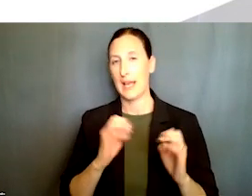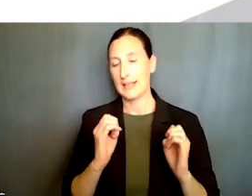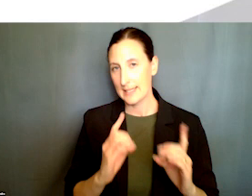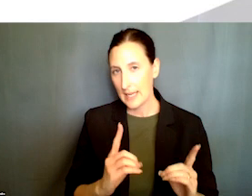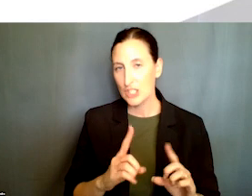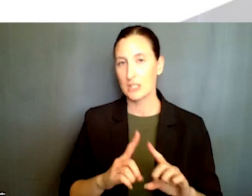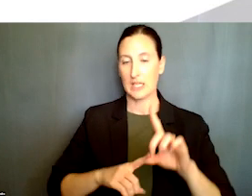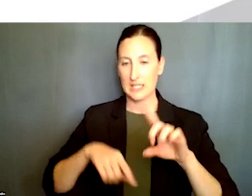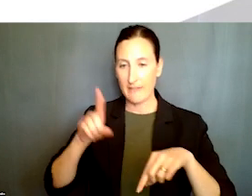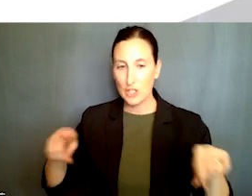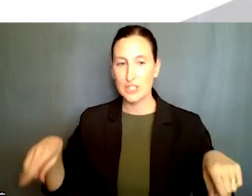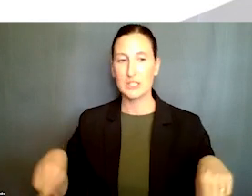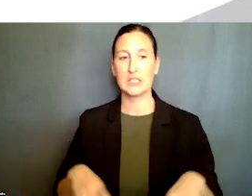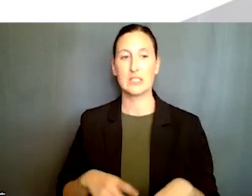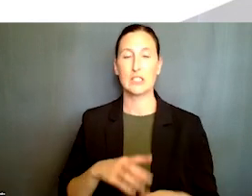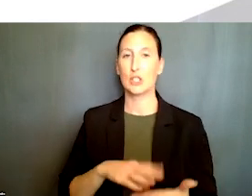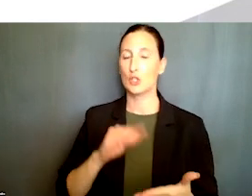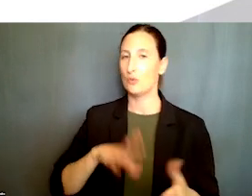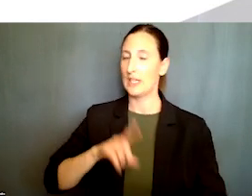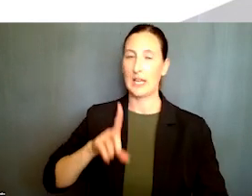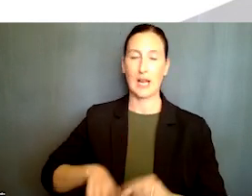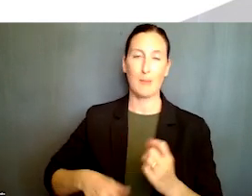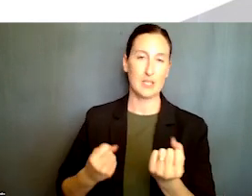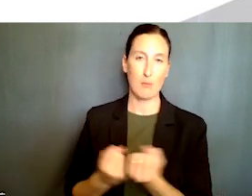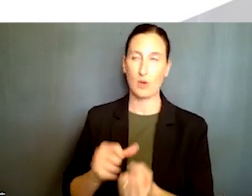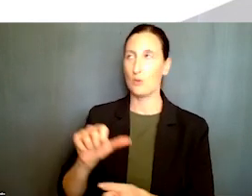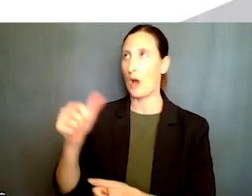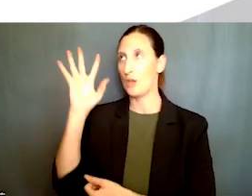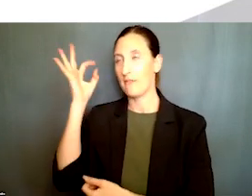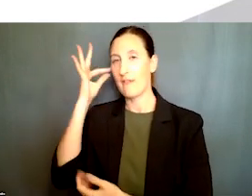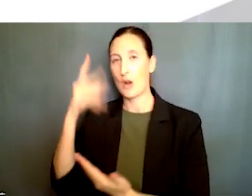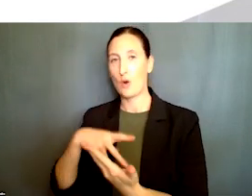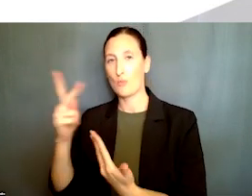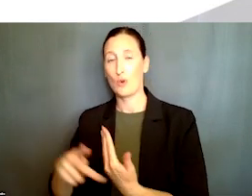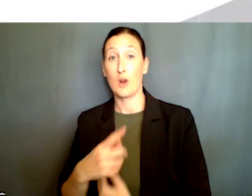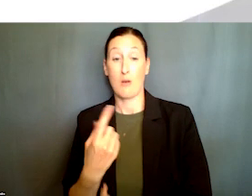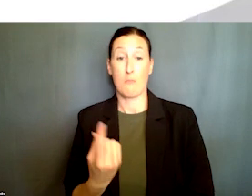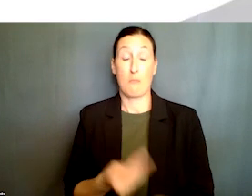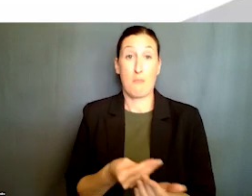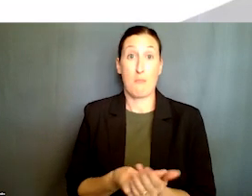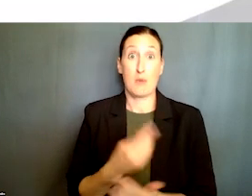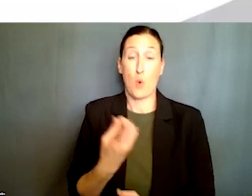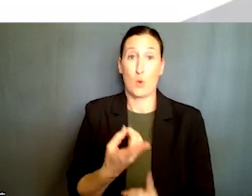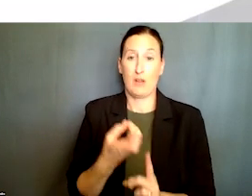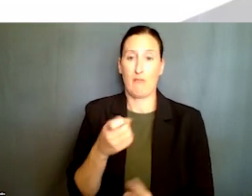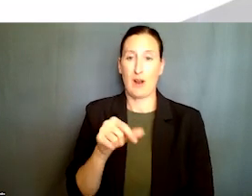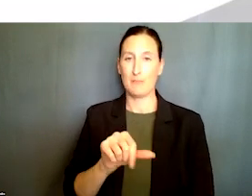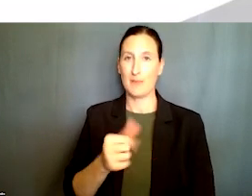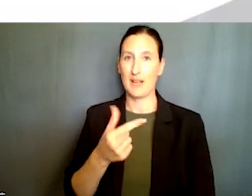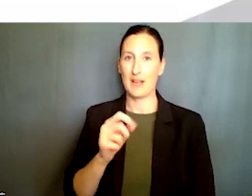Students should not be supported by some other federal program. They really should be only getting their money from the AGEP GRS supplement,